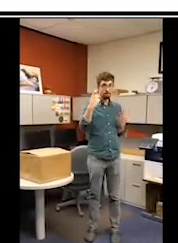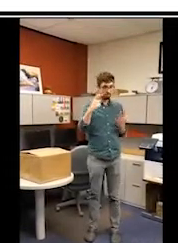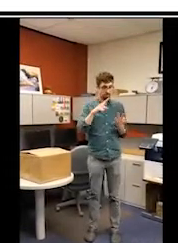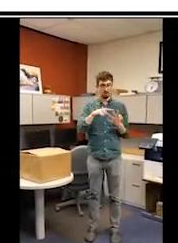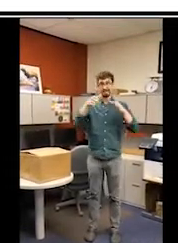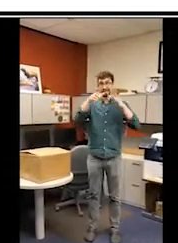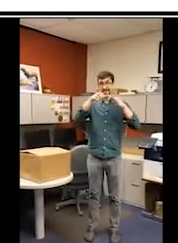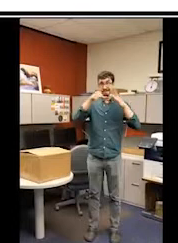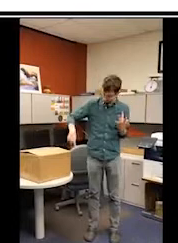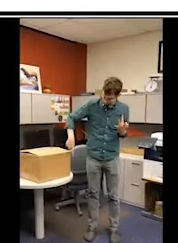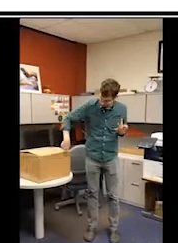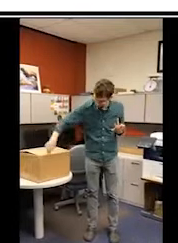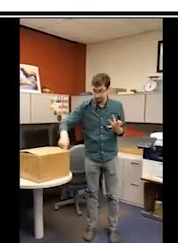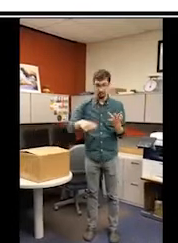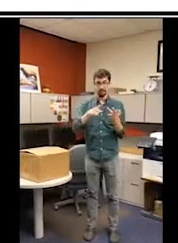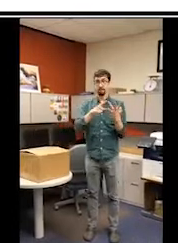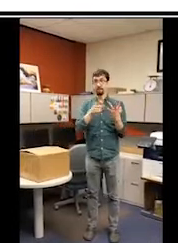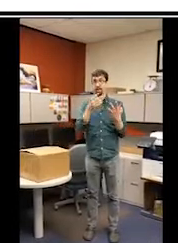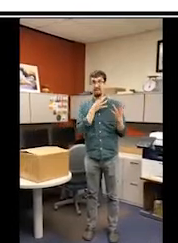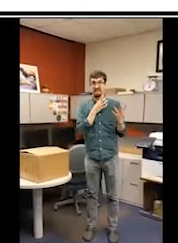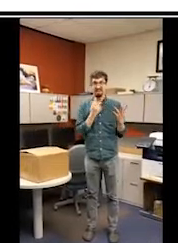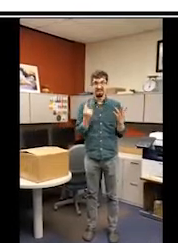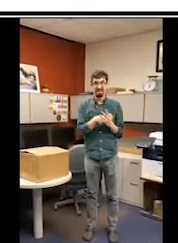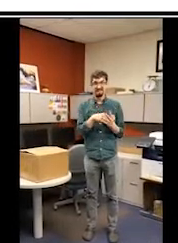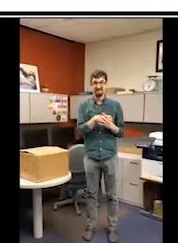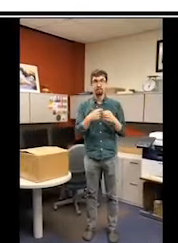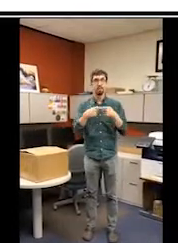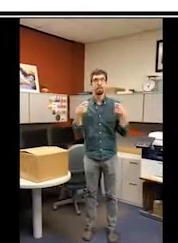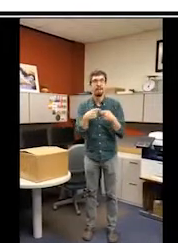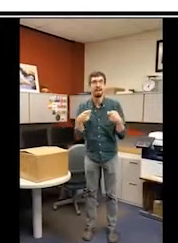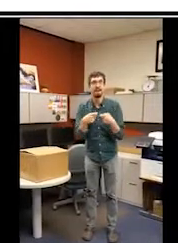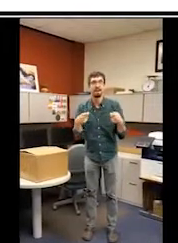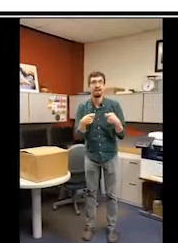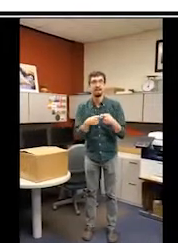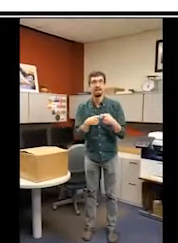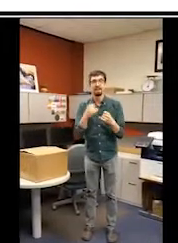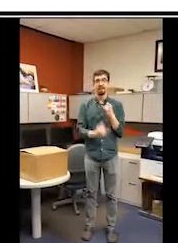So I've got 4 things that I'm gonna be using: a box, some tape,